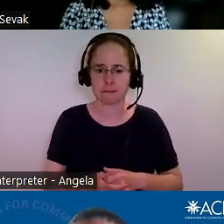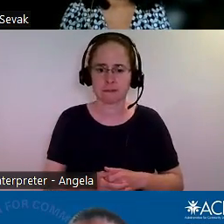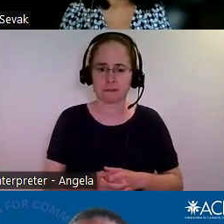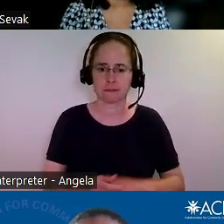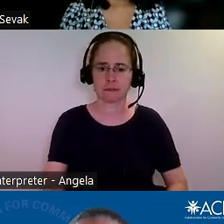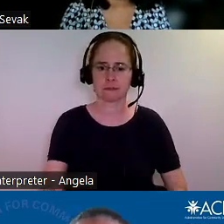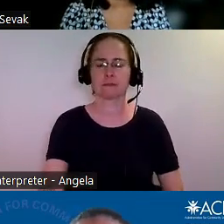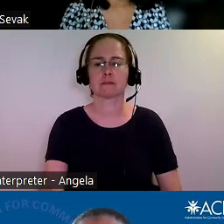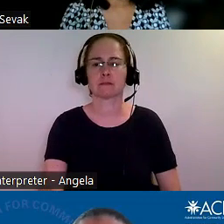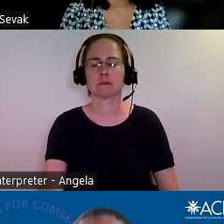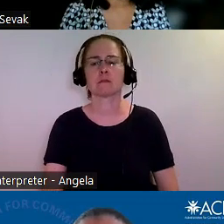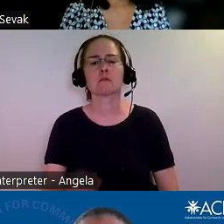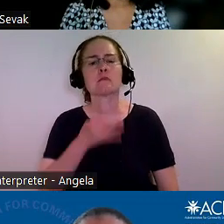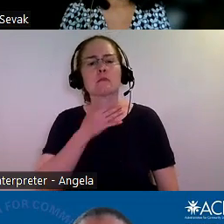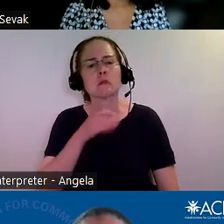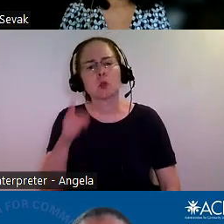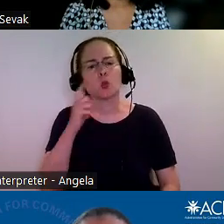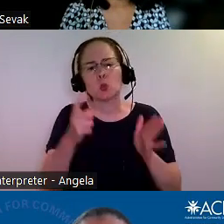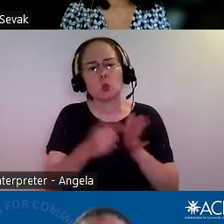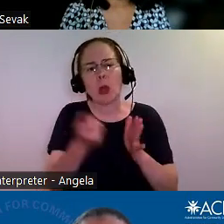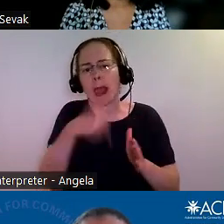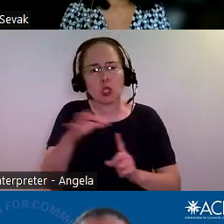(Anjali Forber-Pratt) Have you seen any unique outreach ideas